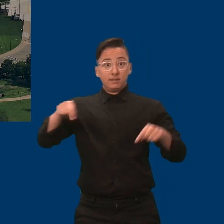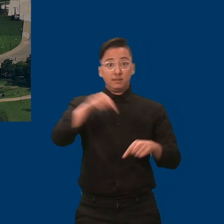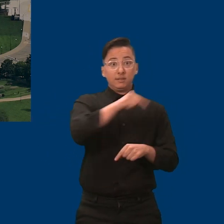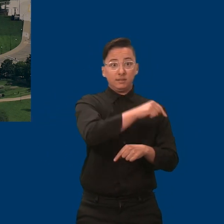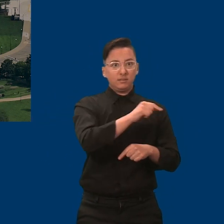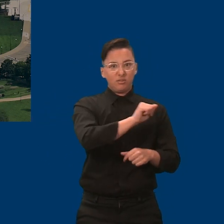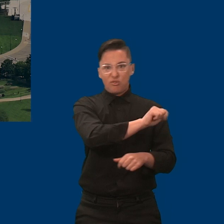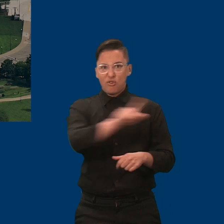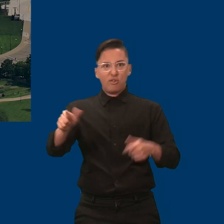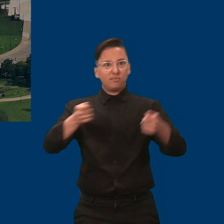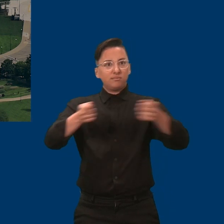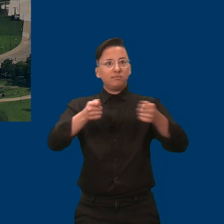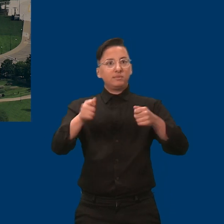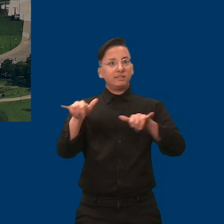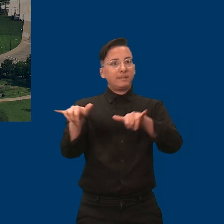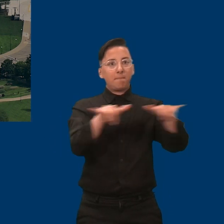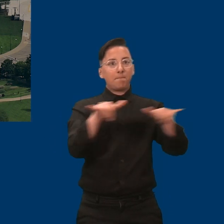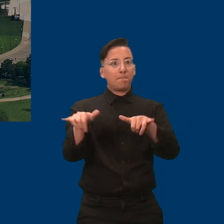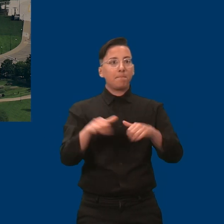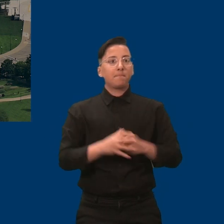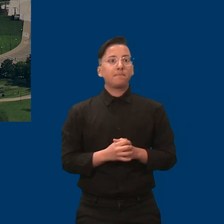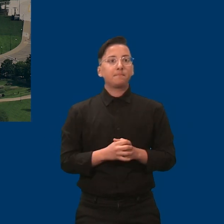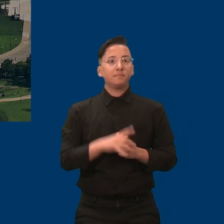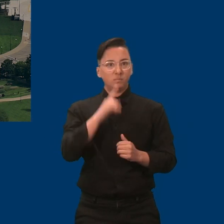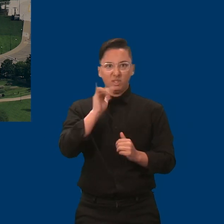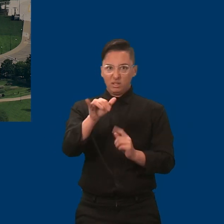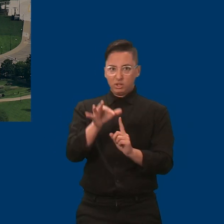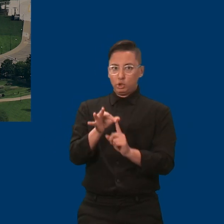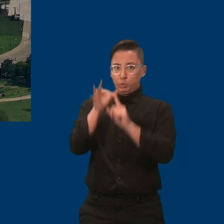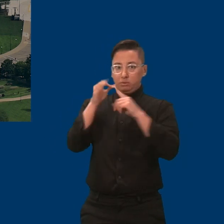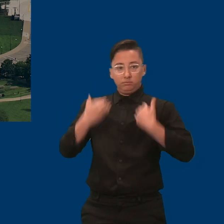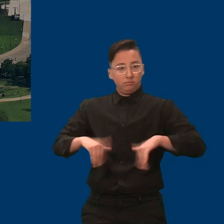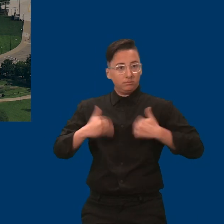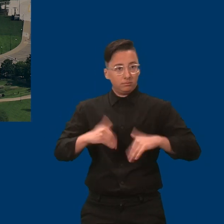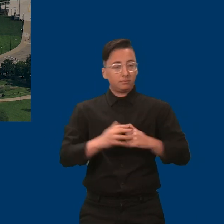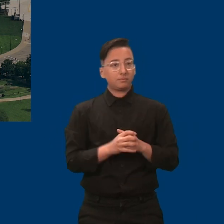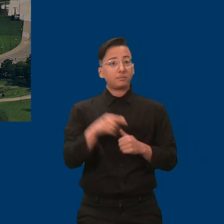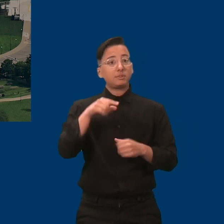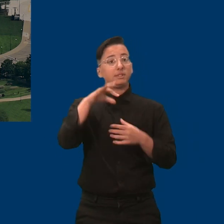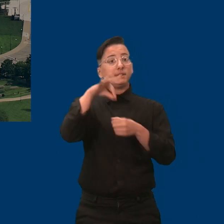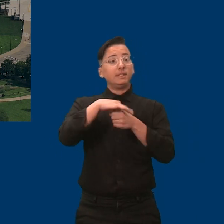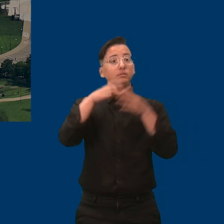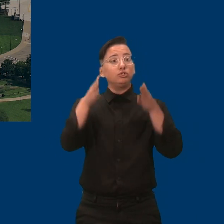The voters of Minnesota have given the responsibility of leadership to the DFL, and the Minnesota Council